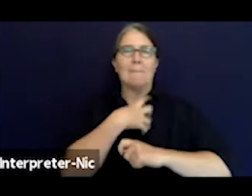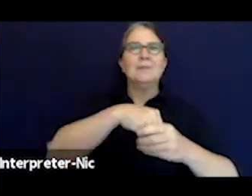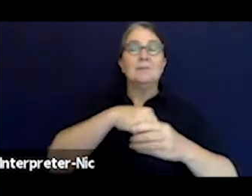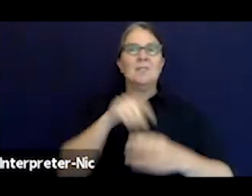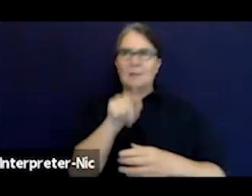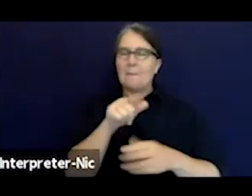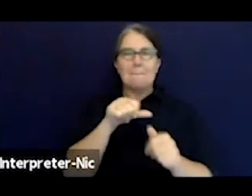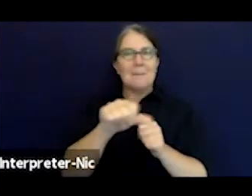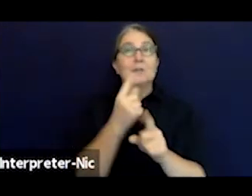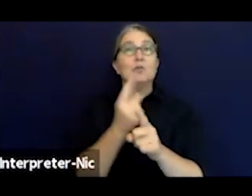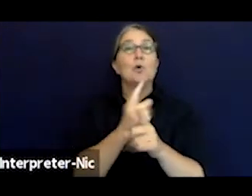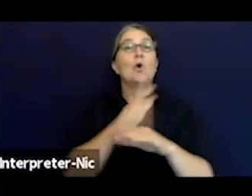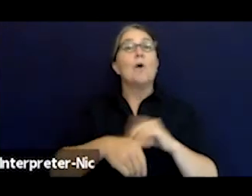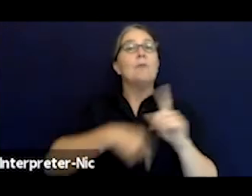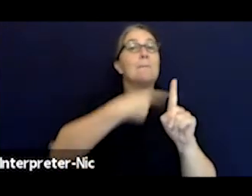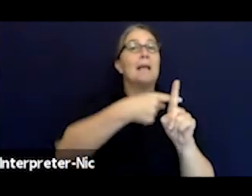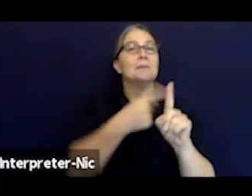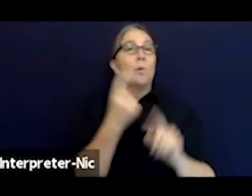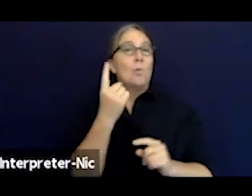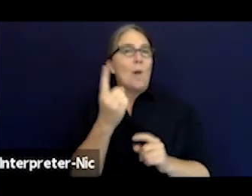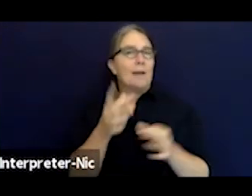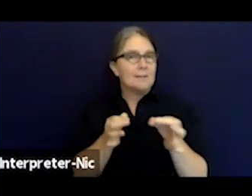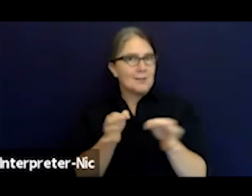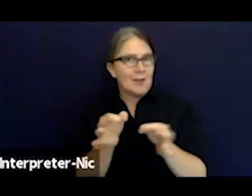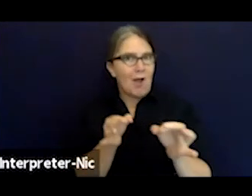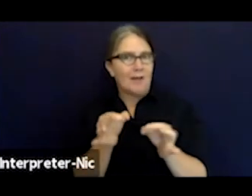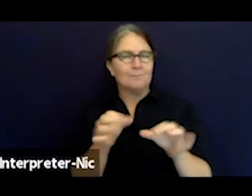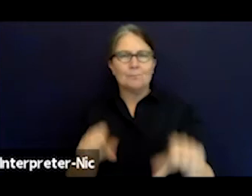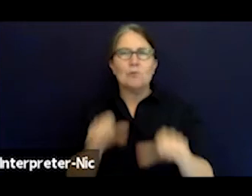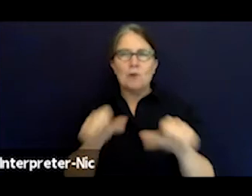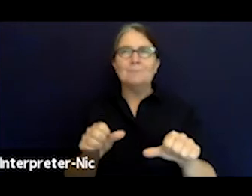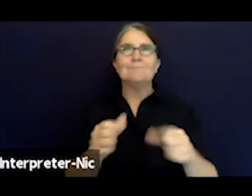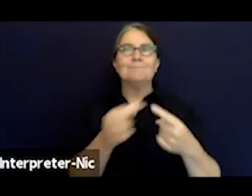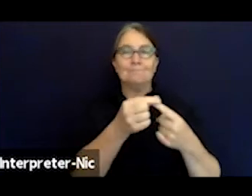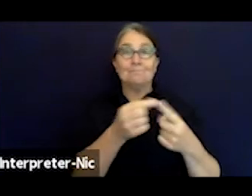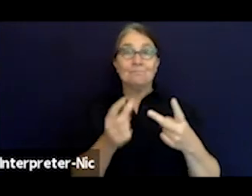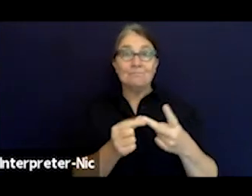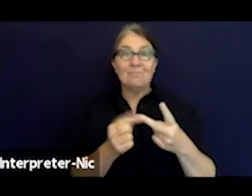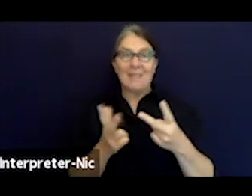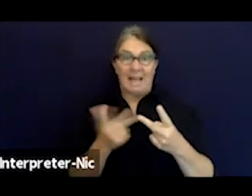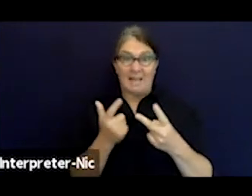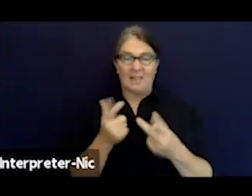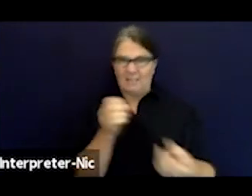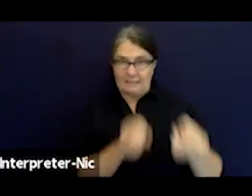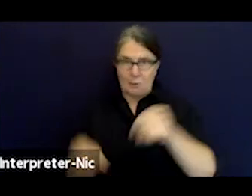Okay, let's do another thought experiment. On your screen is a classroom full of students